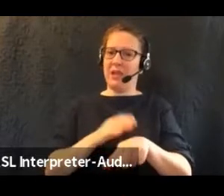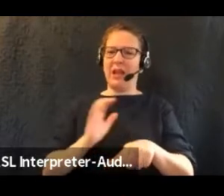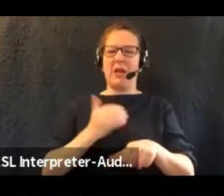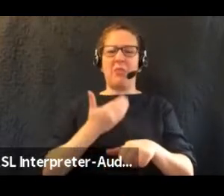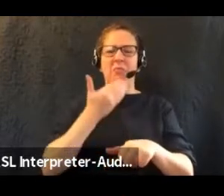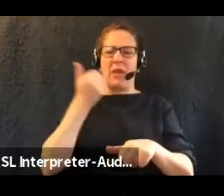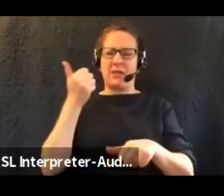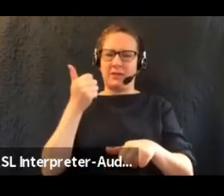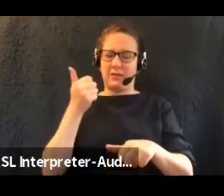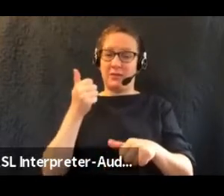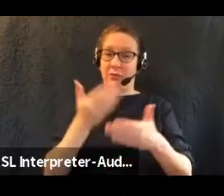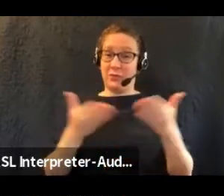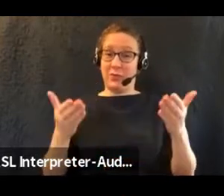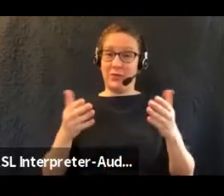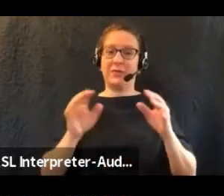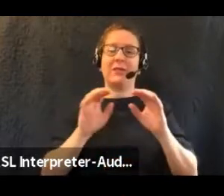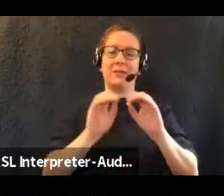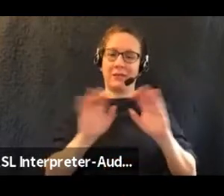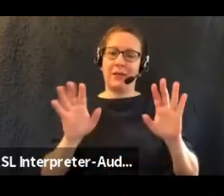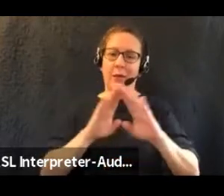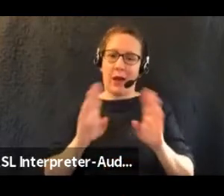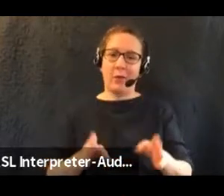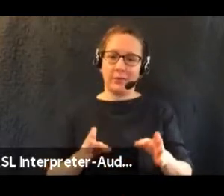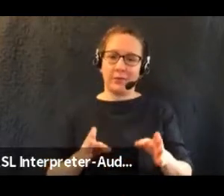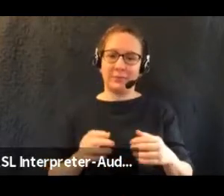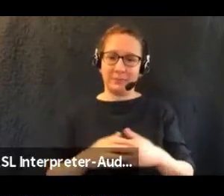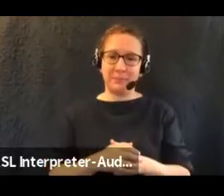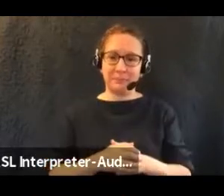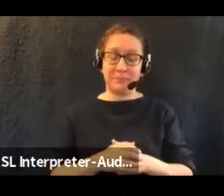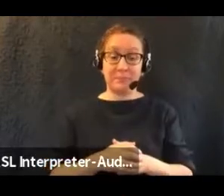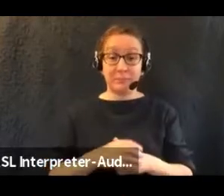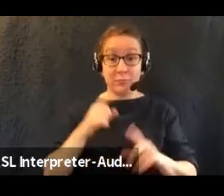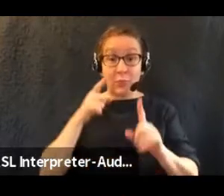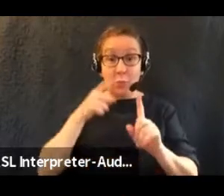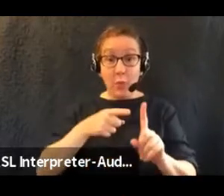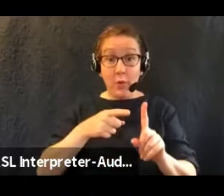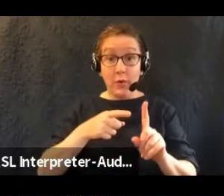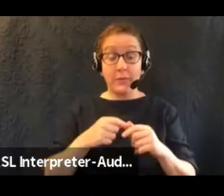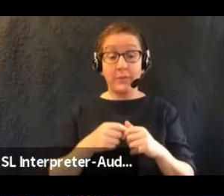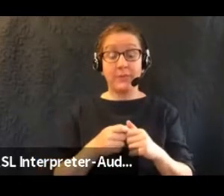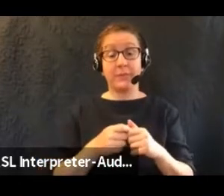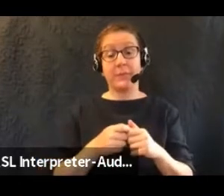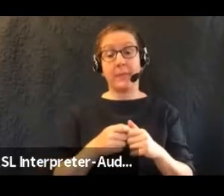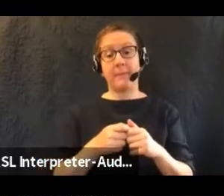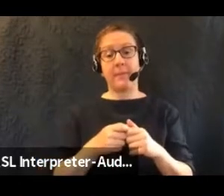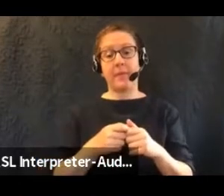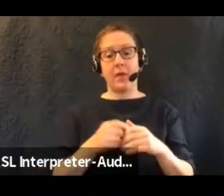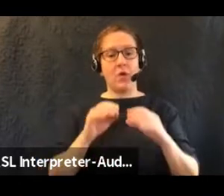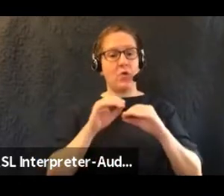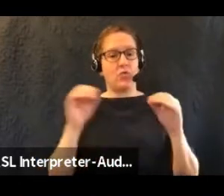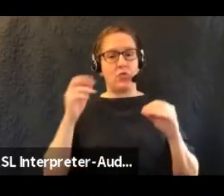the Clearinghouse, and the point of that is that there's no reason to reinvent the wheel.